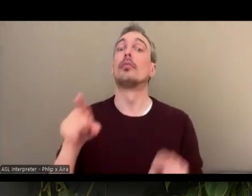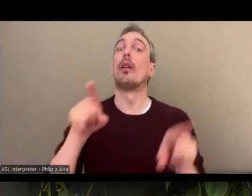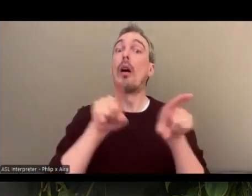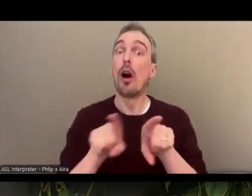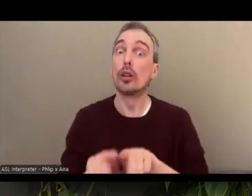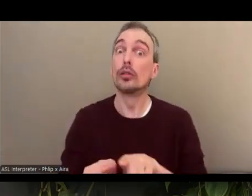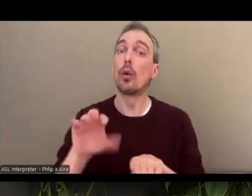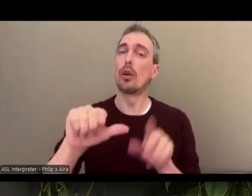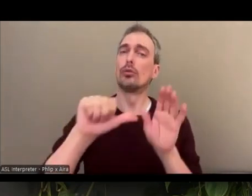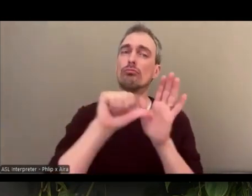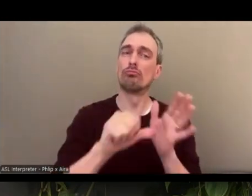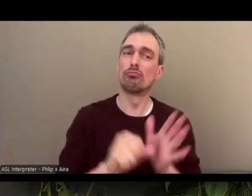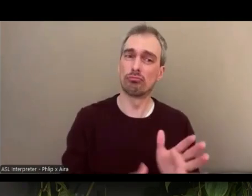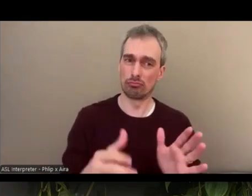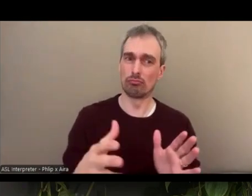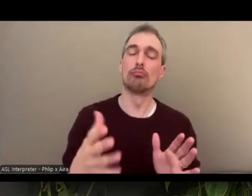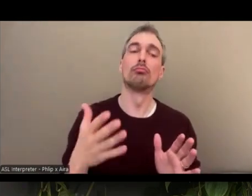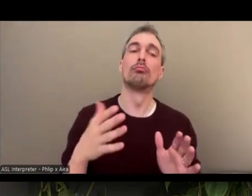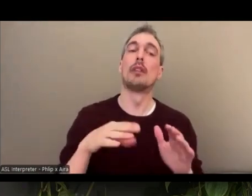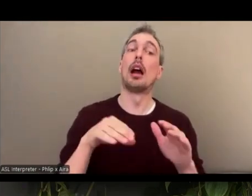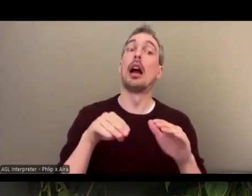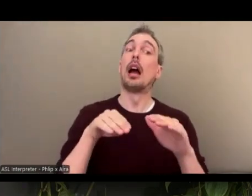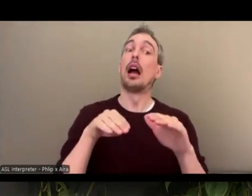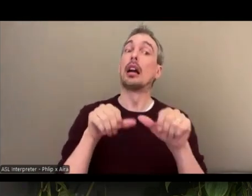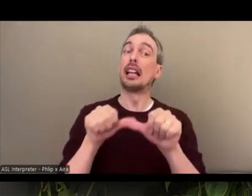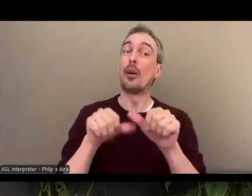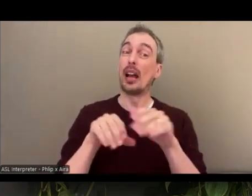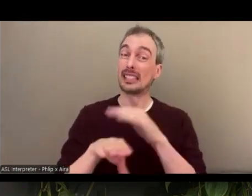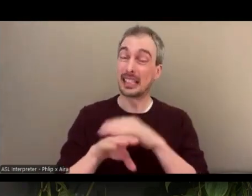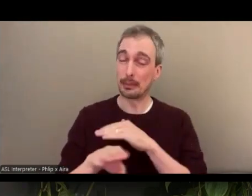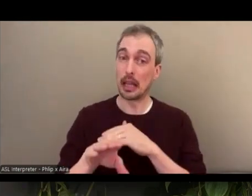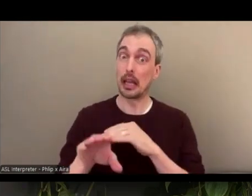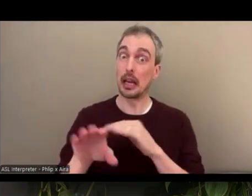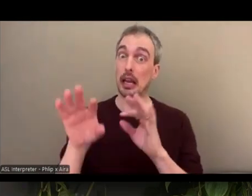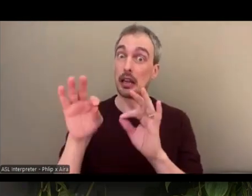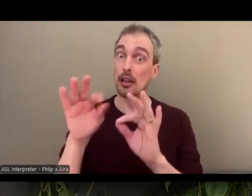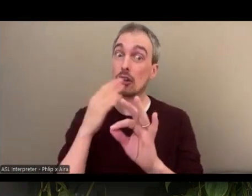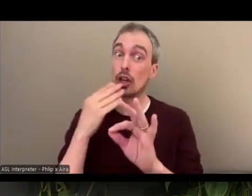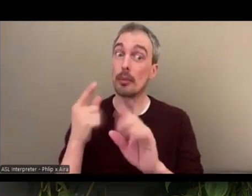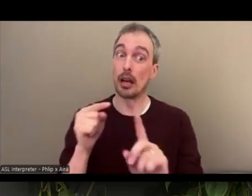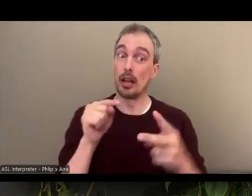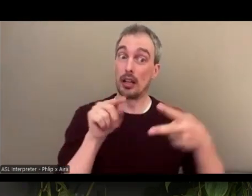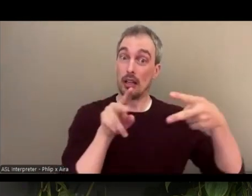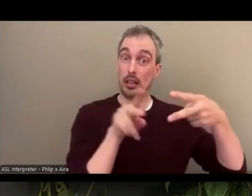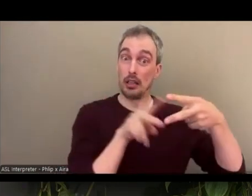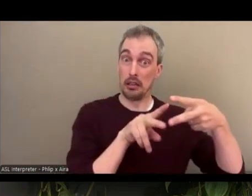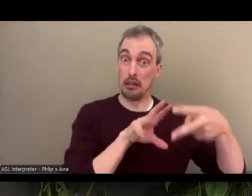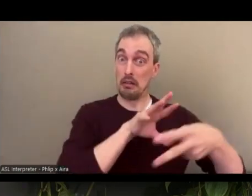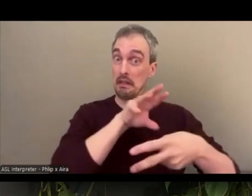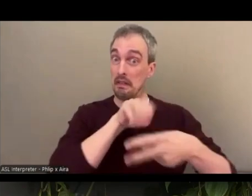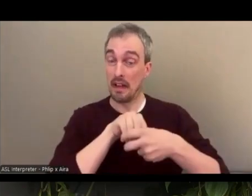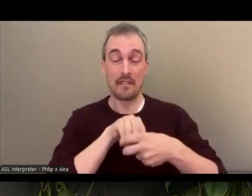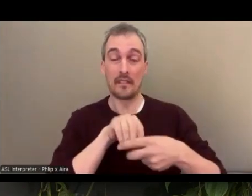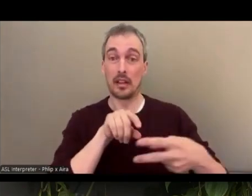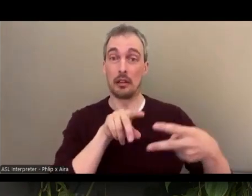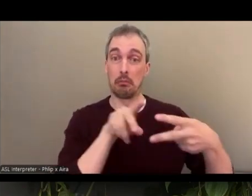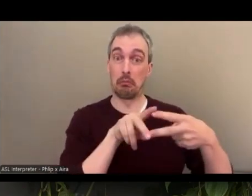Essential, really, to ensuring accessibility. Not just the not accessible accessibility of our digital products.